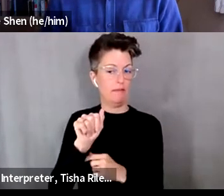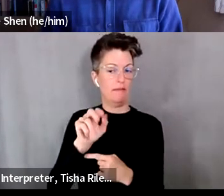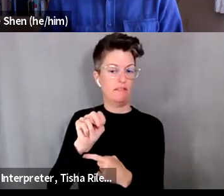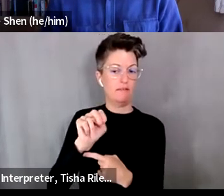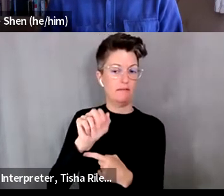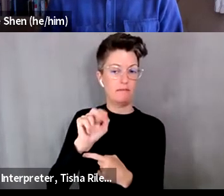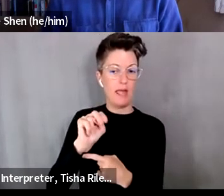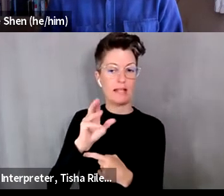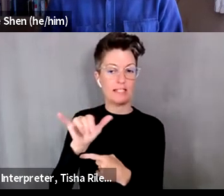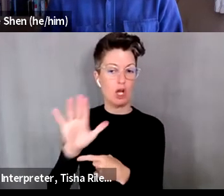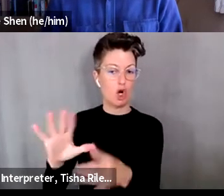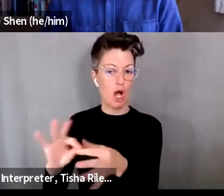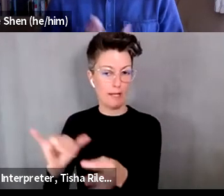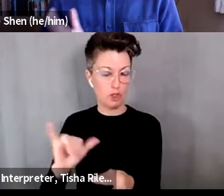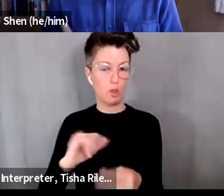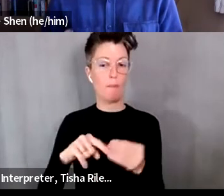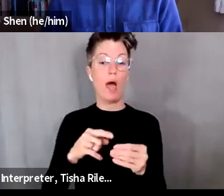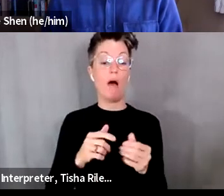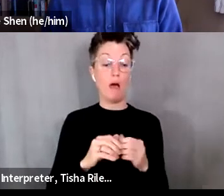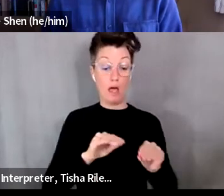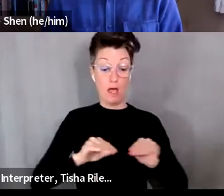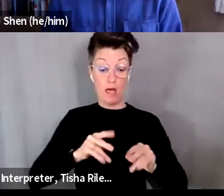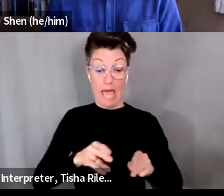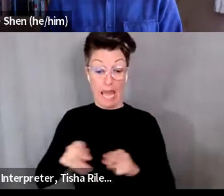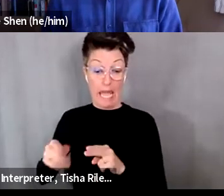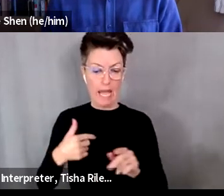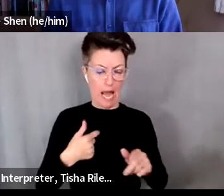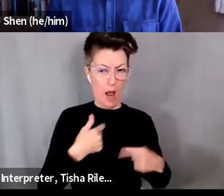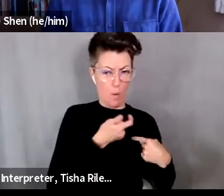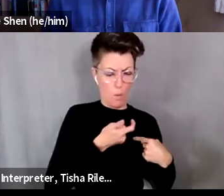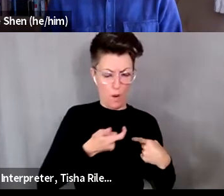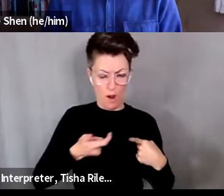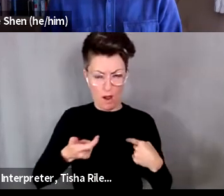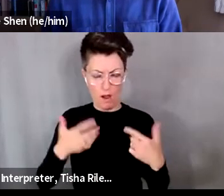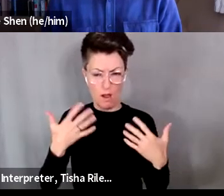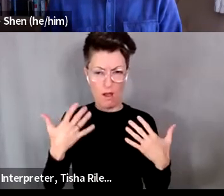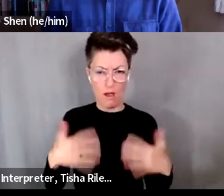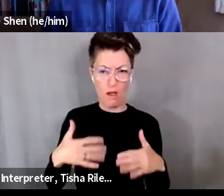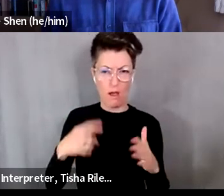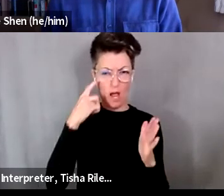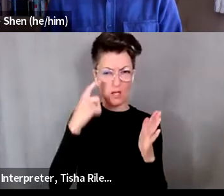I was amazed at how much of their lives Nancy and Chas were willing to film